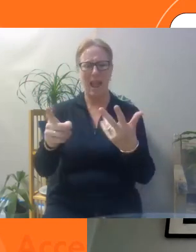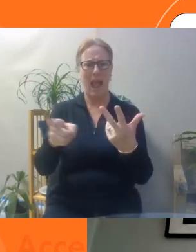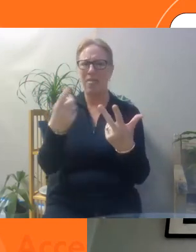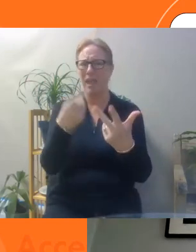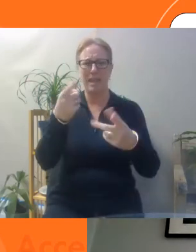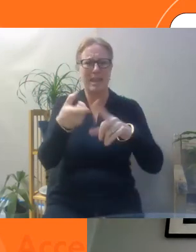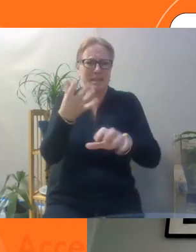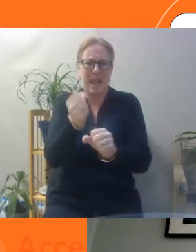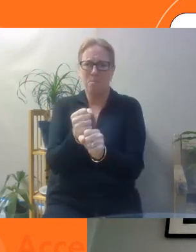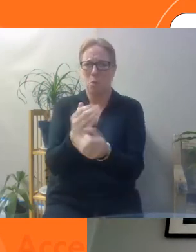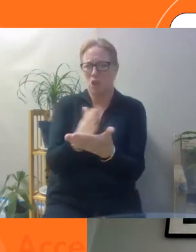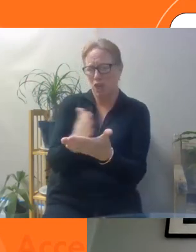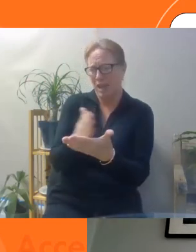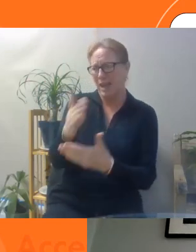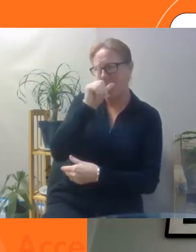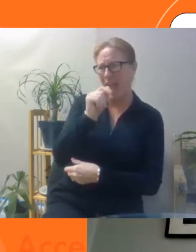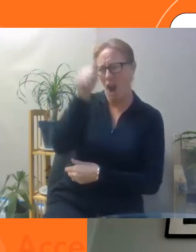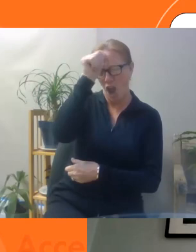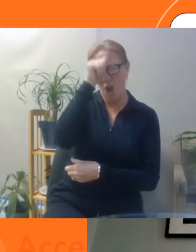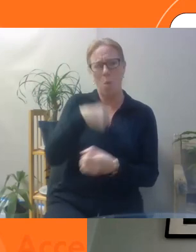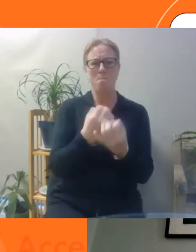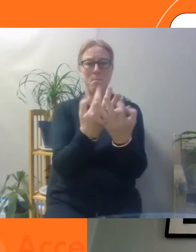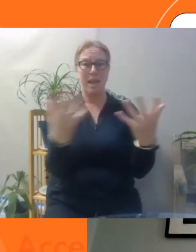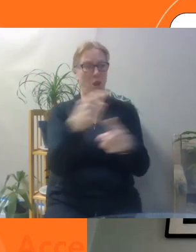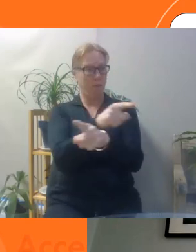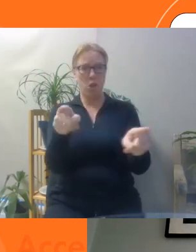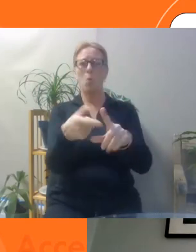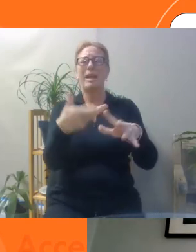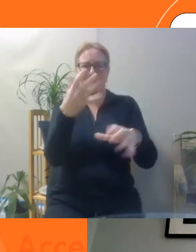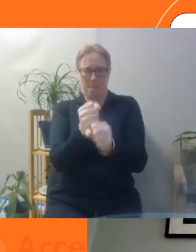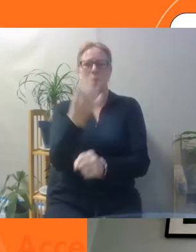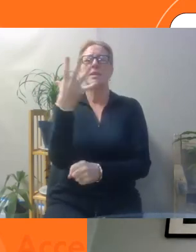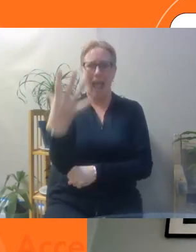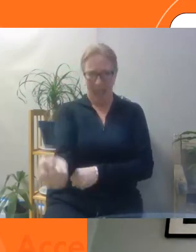I can share, and I know many of you have your own examples to share